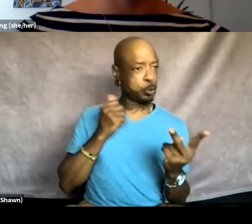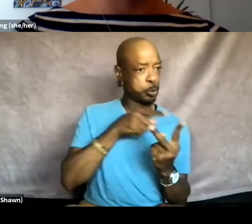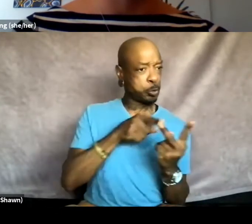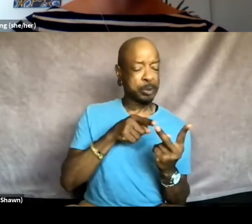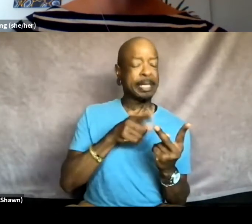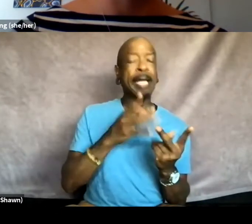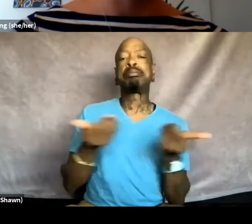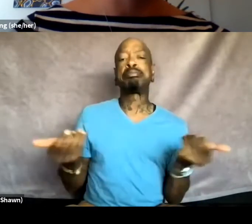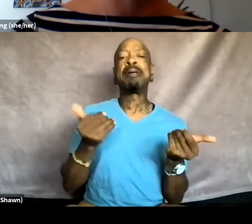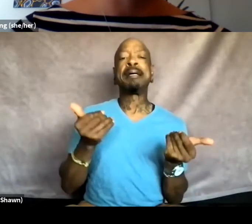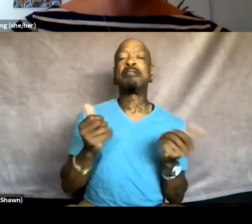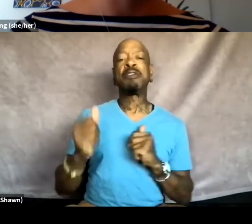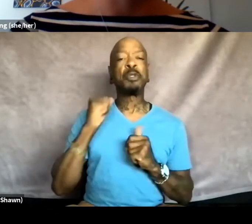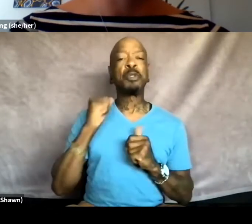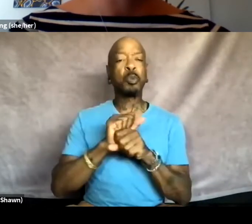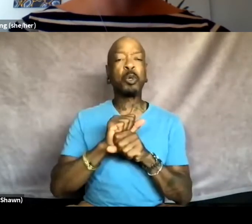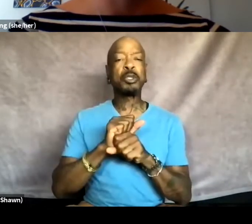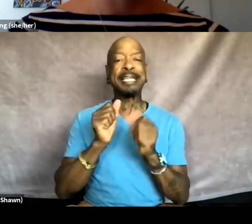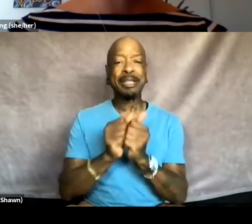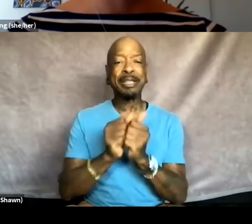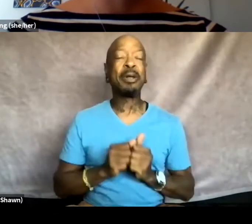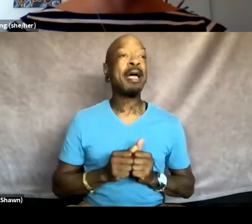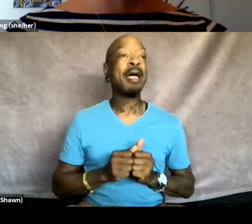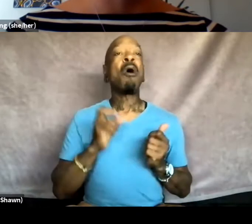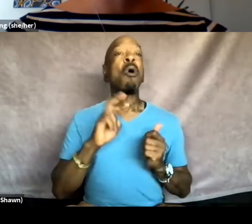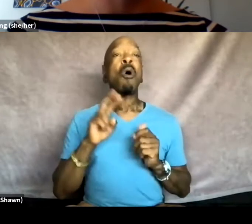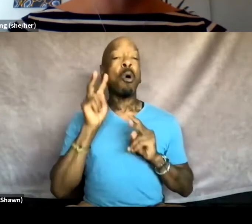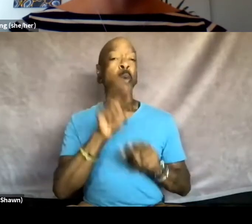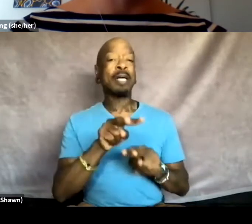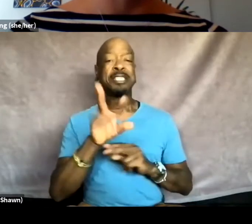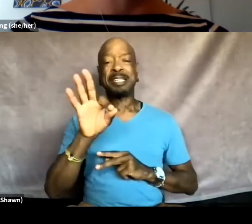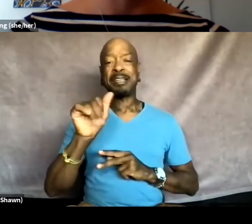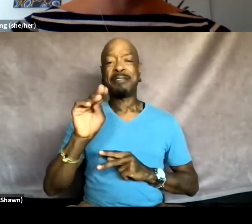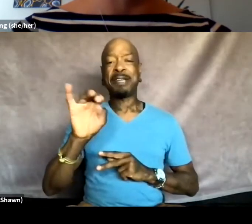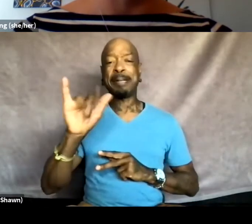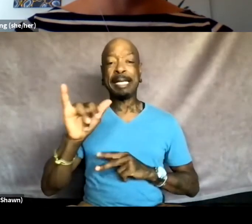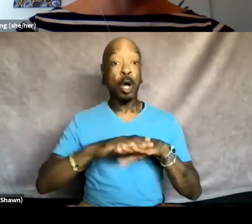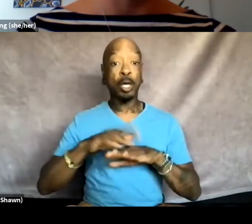time watching families on YouTube because I don't I don't want children myself, but